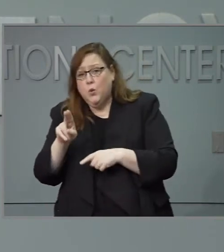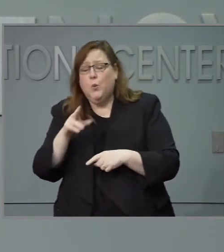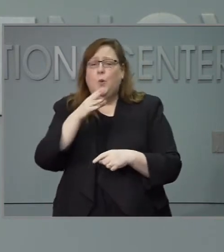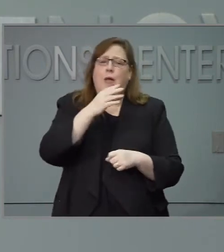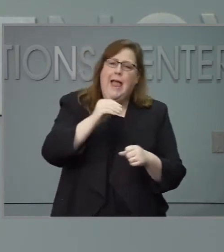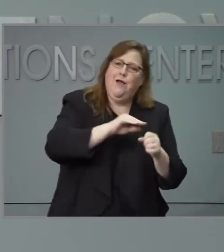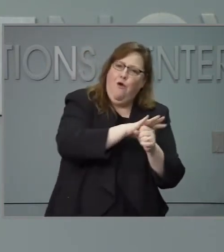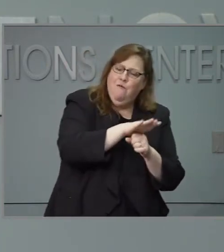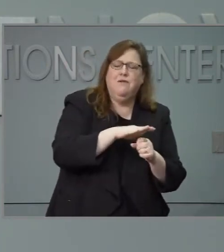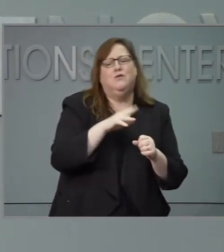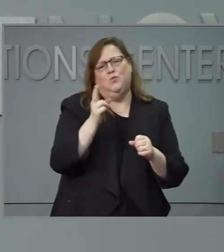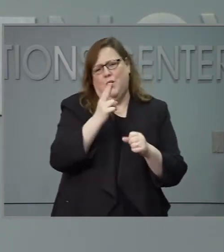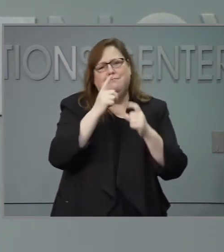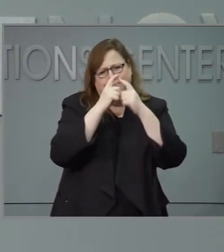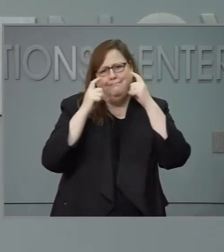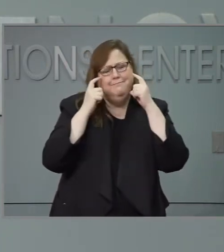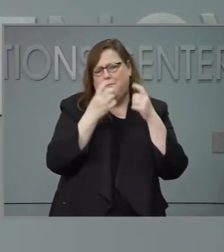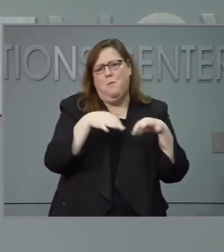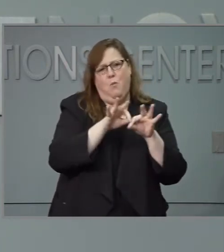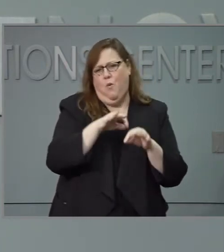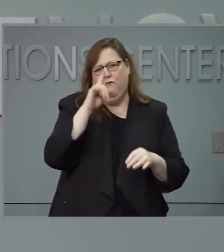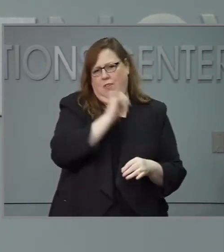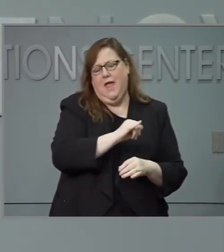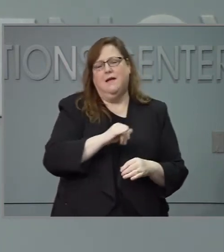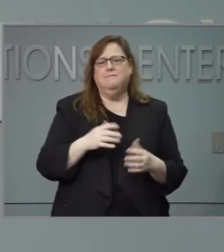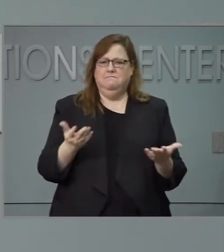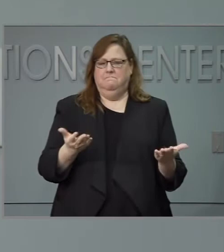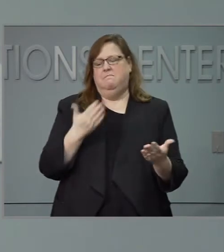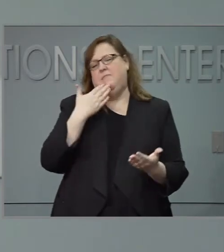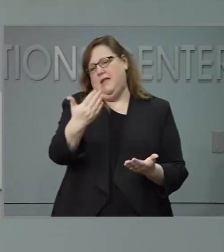MÁS PARA AYUDAR A LOS NEGOCIOS PEQUEÑOS DURANTE LA PANDEMIA.